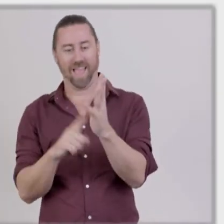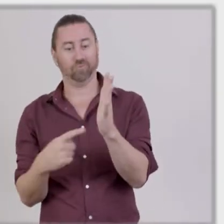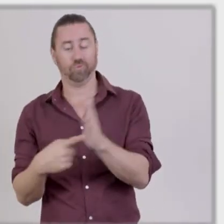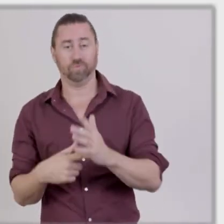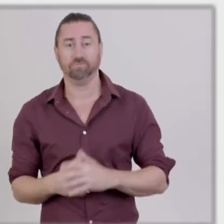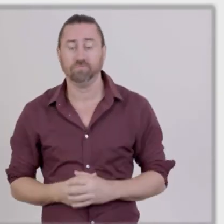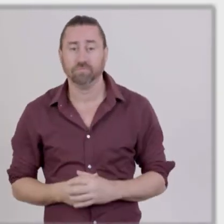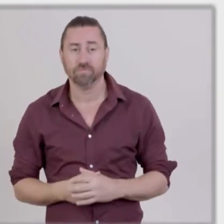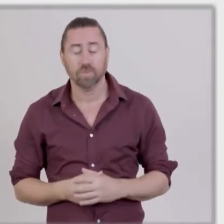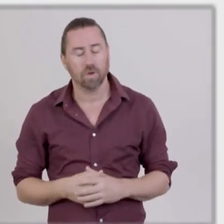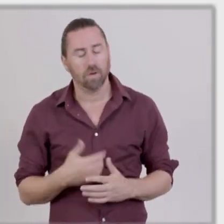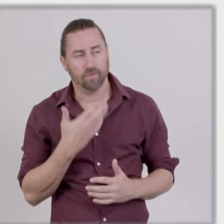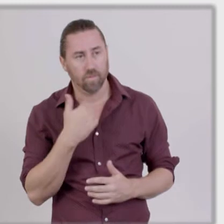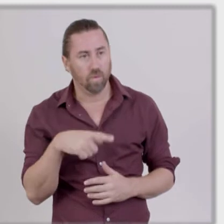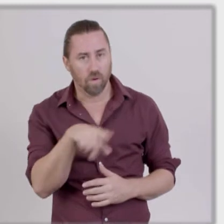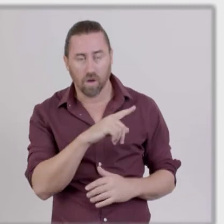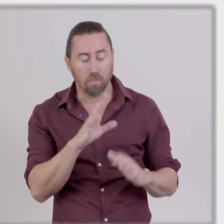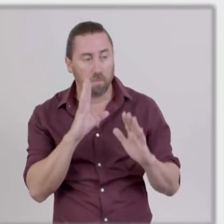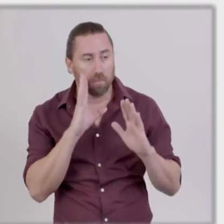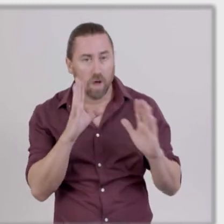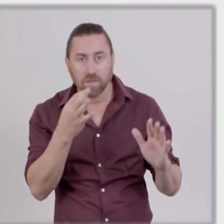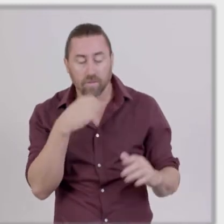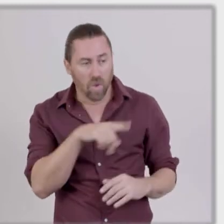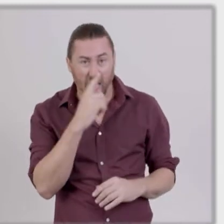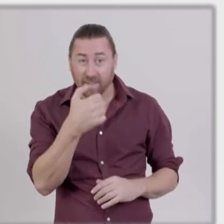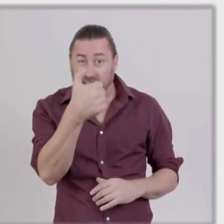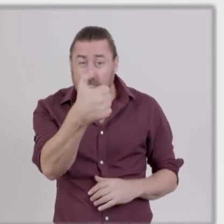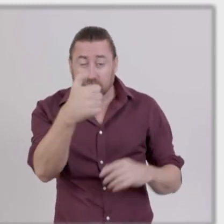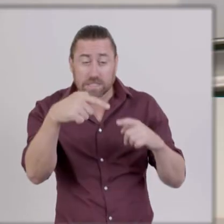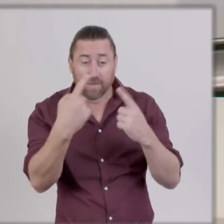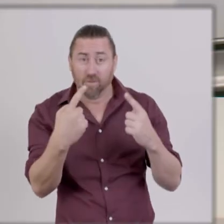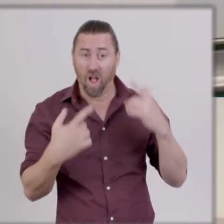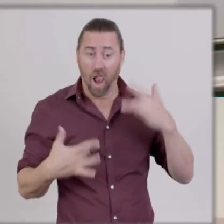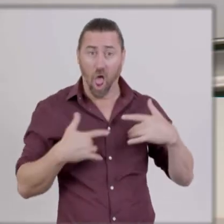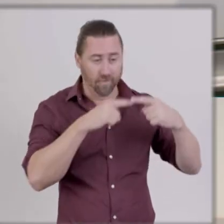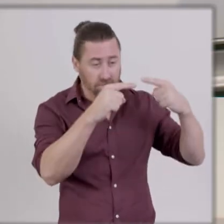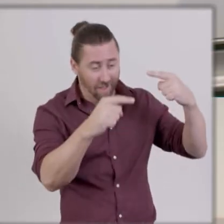Some animals are amazing, and can have up to six different stages in their lifecycles.